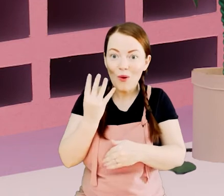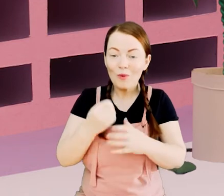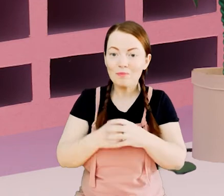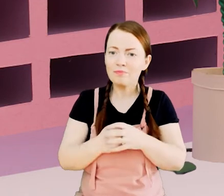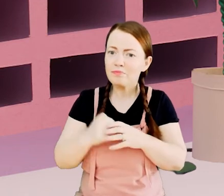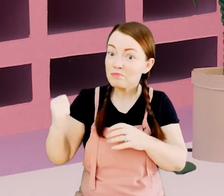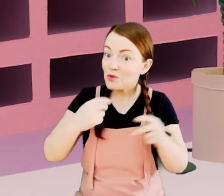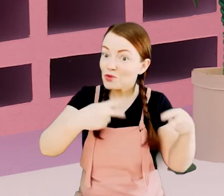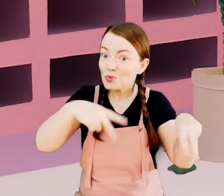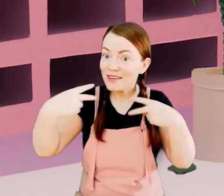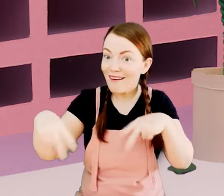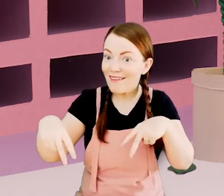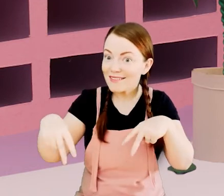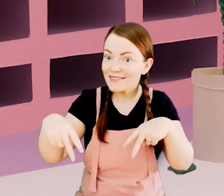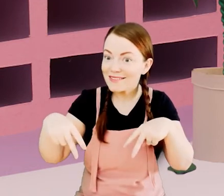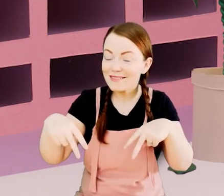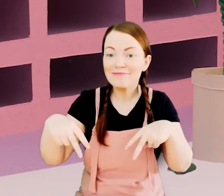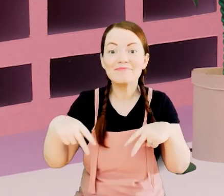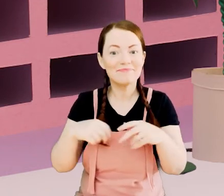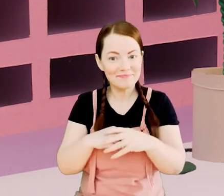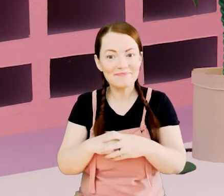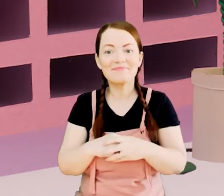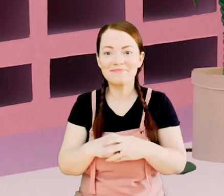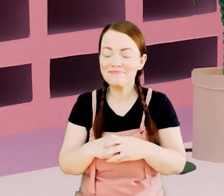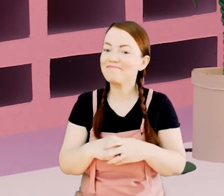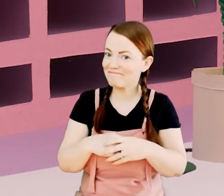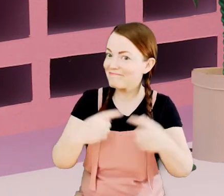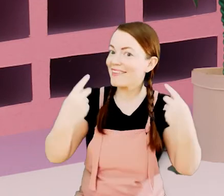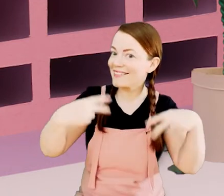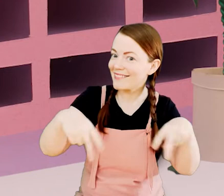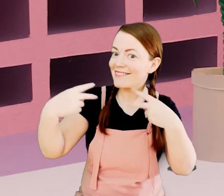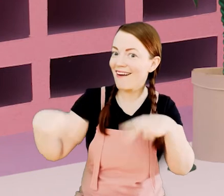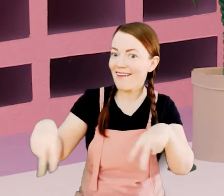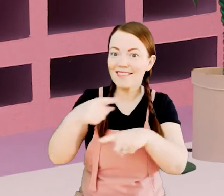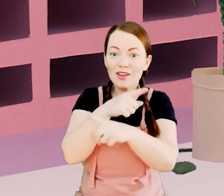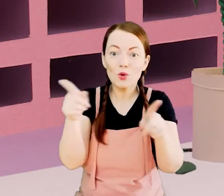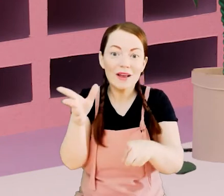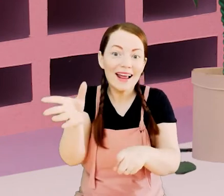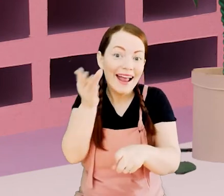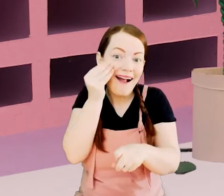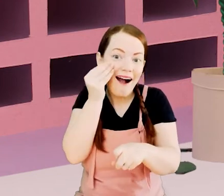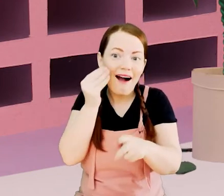Should we do a dance about the seasons? Yeah let's do a dance that you can hear.